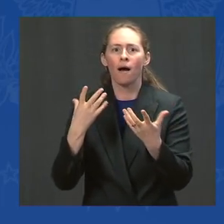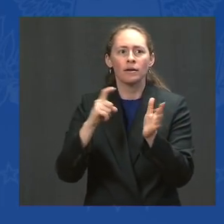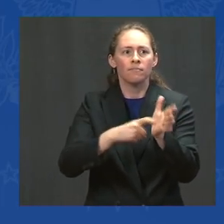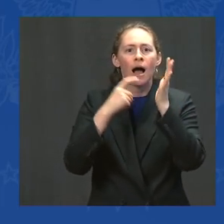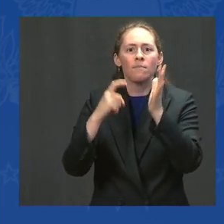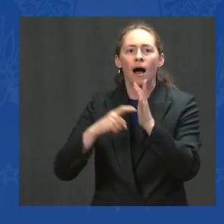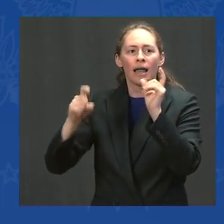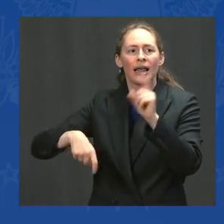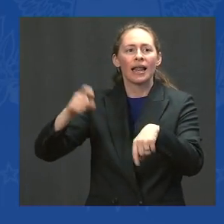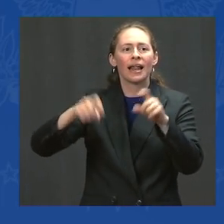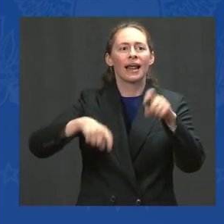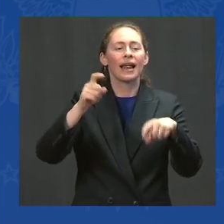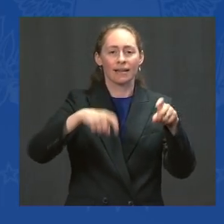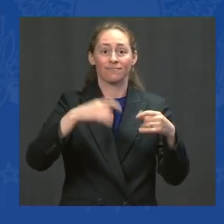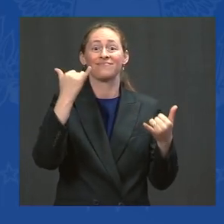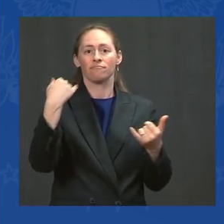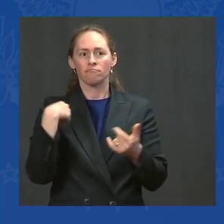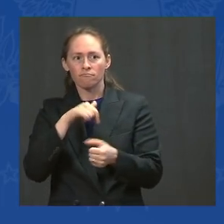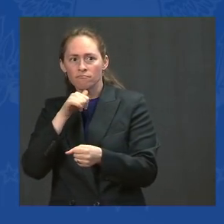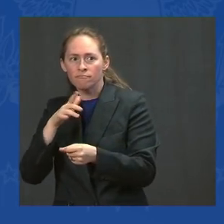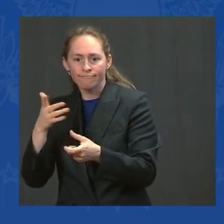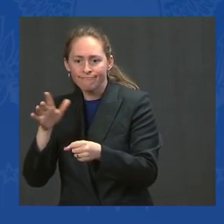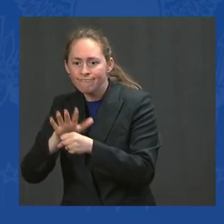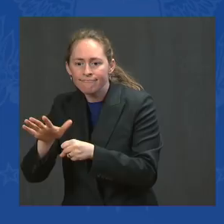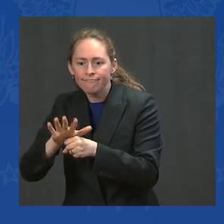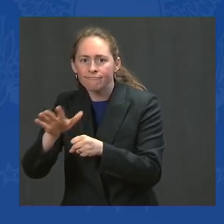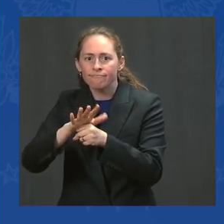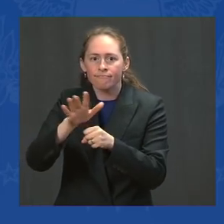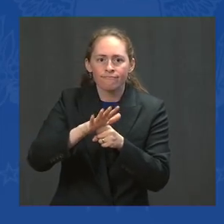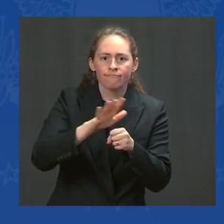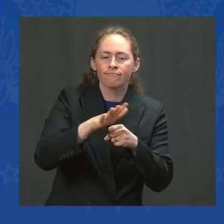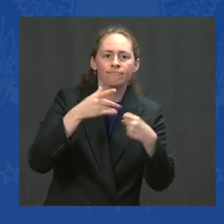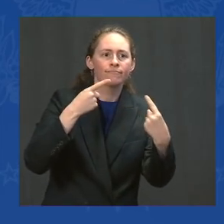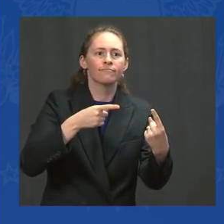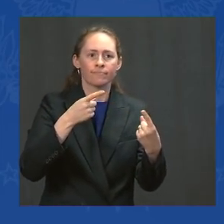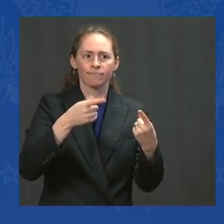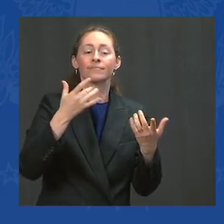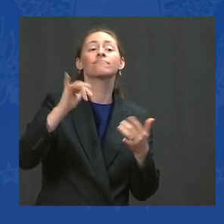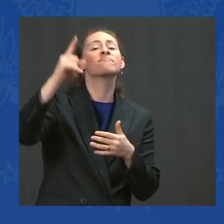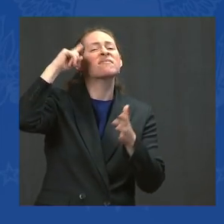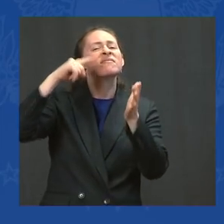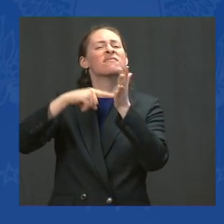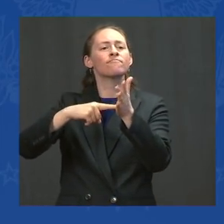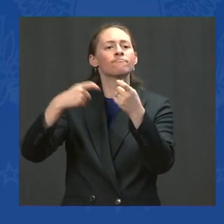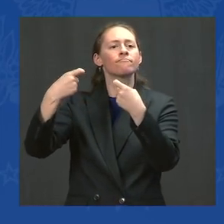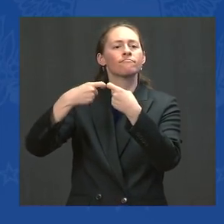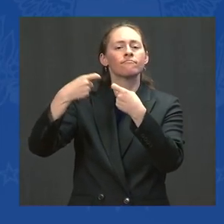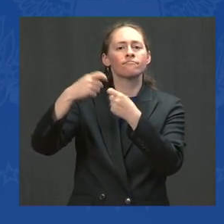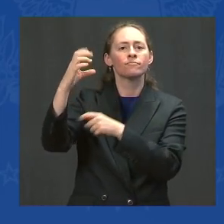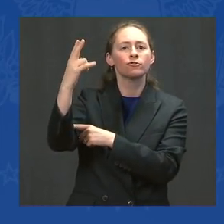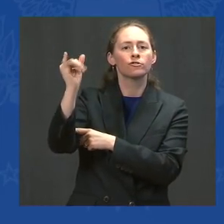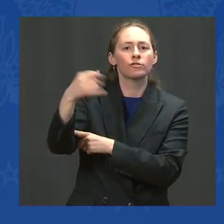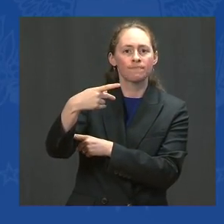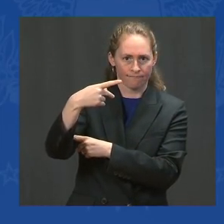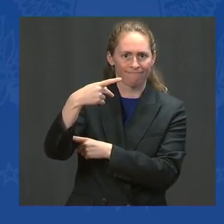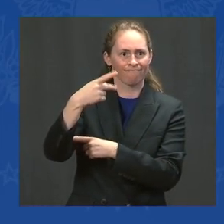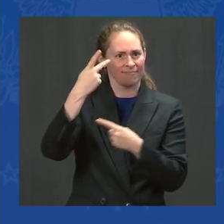We've seen that in semi-conductors, which are used in automobiles. That global shortage has slowed vehicle production,